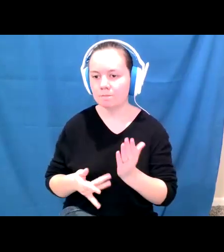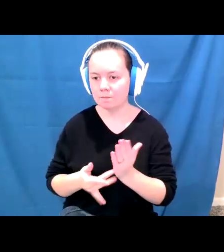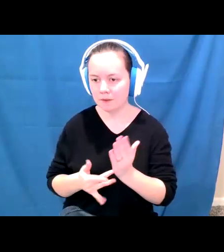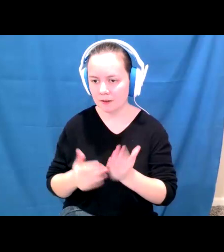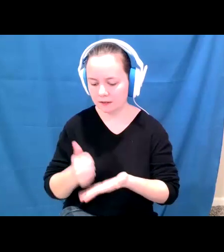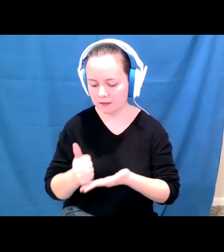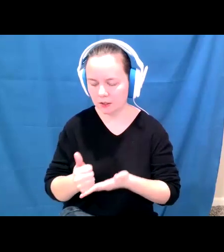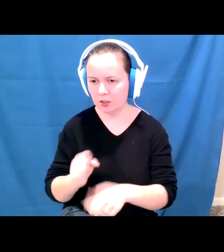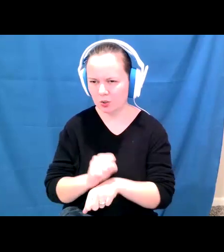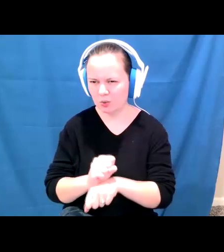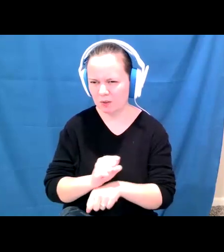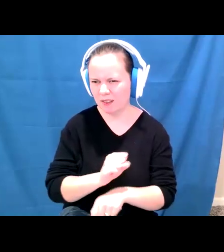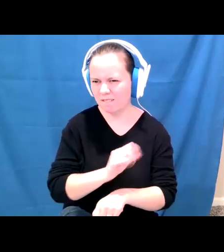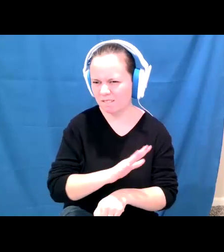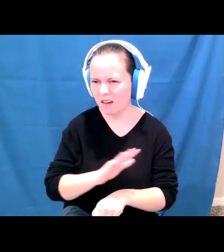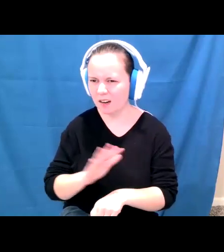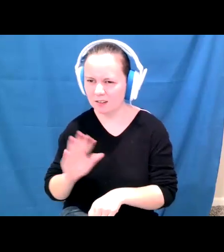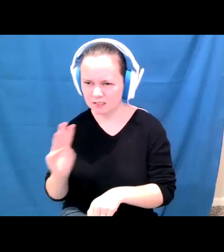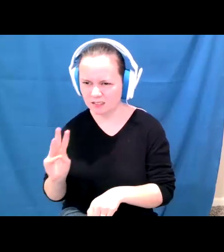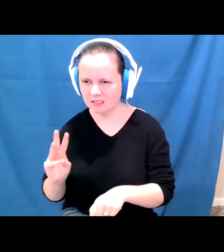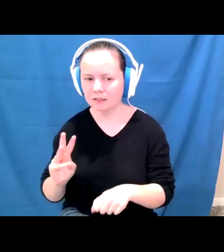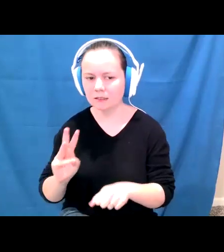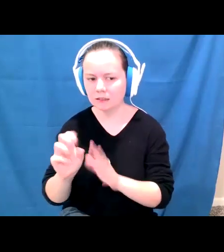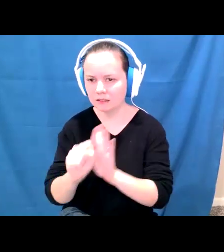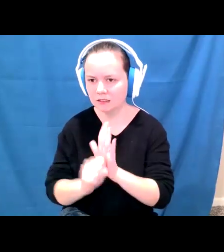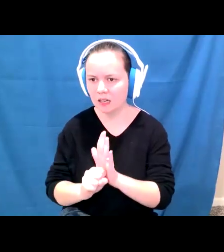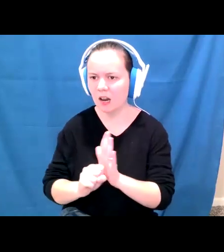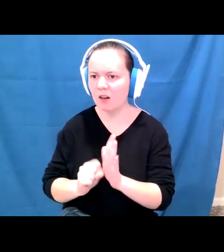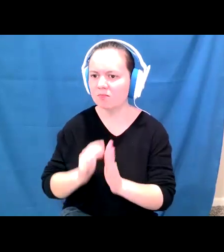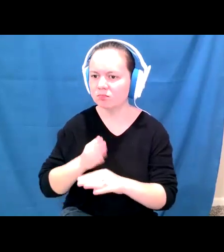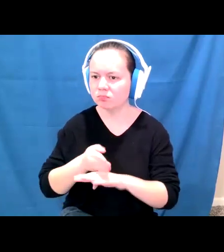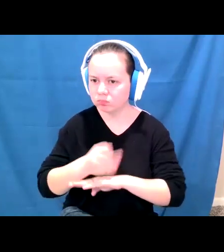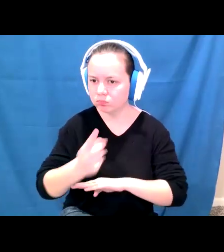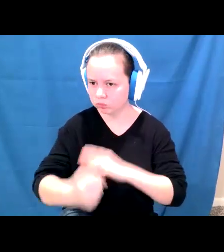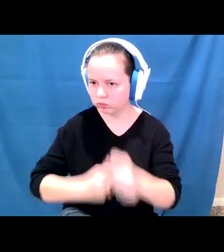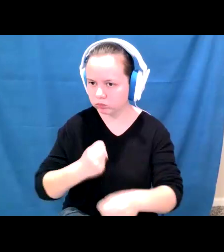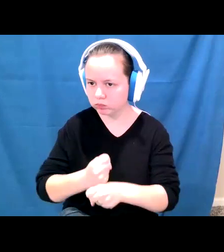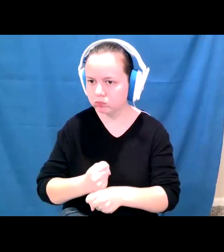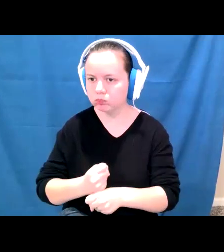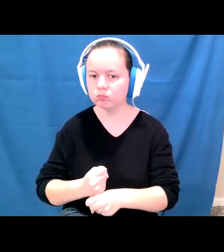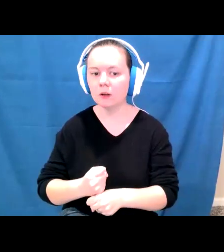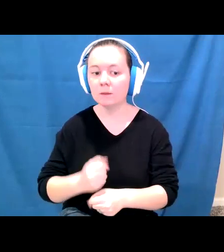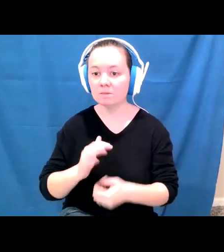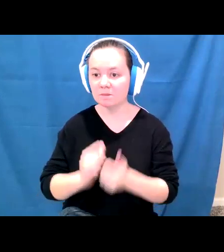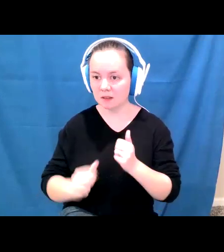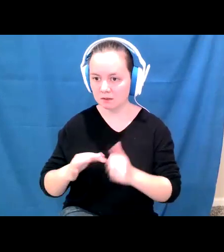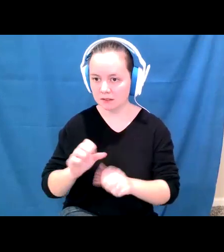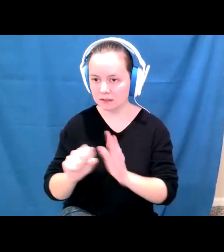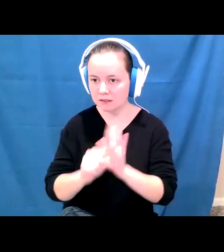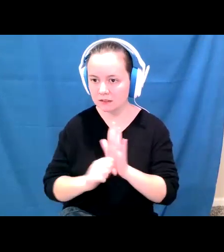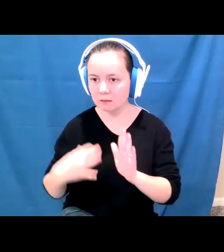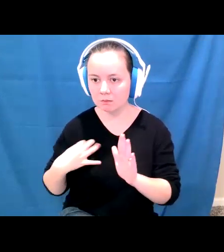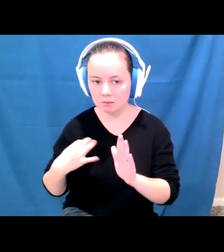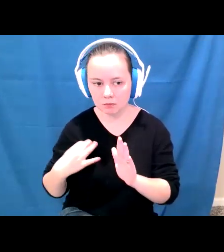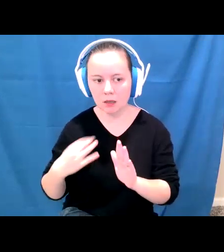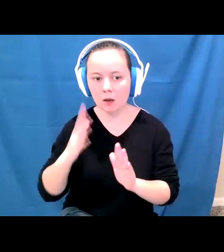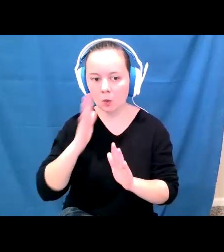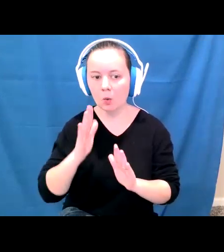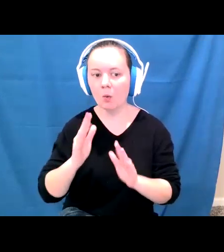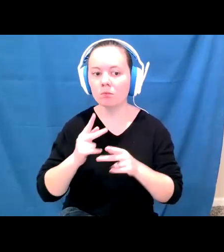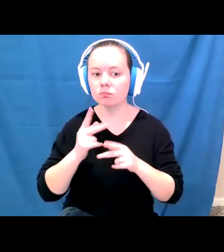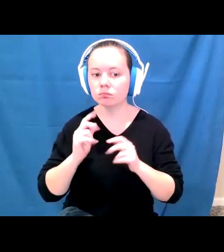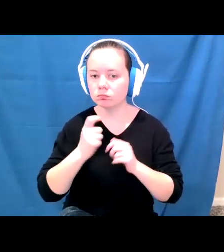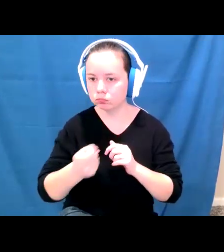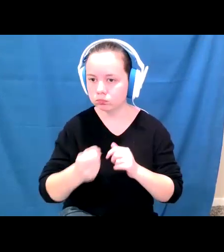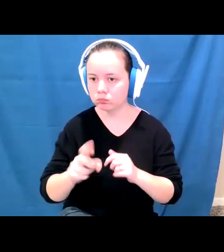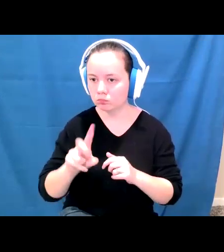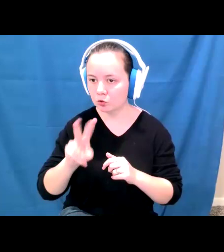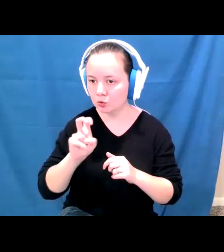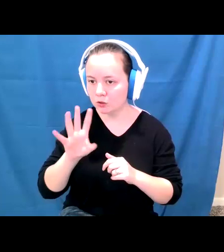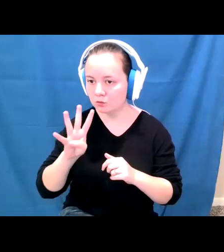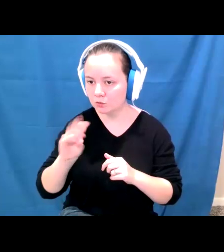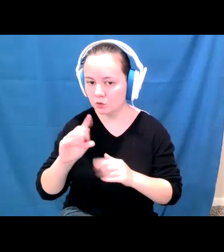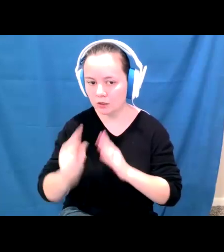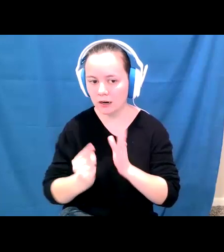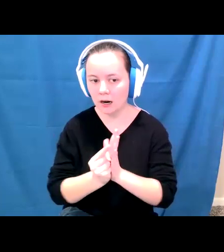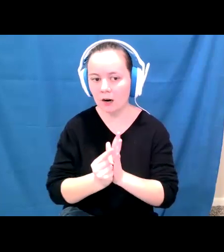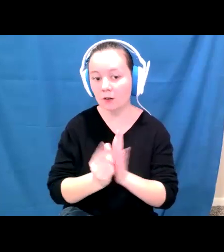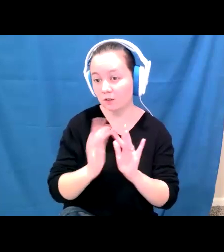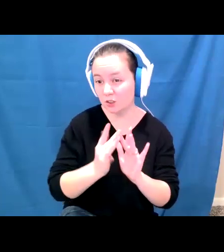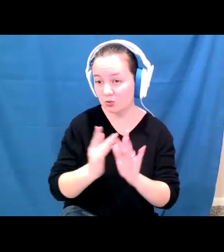over a year, who will be selected from those that apply, and each state will receive 240 hours of virtual or in-person TA, so you're gonna have to give a lot, but you will get a lot.